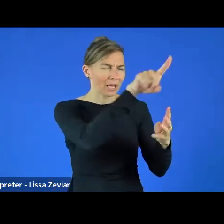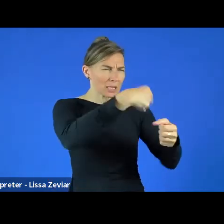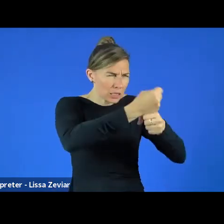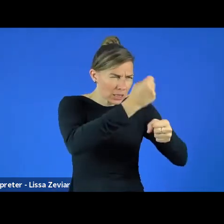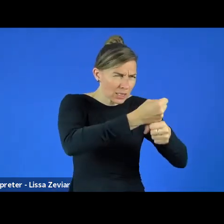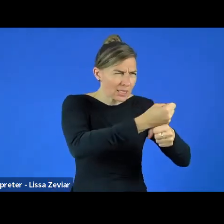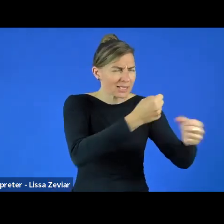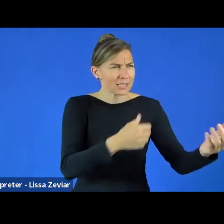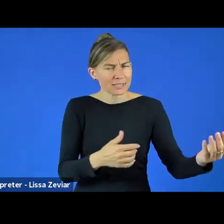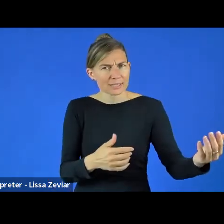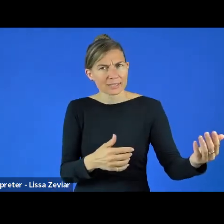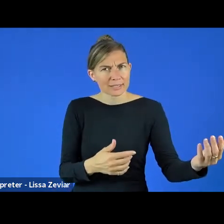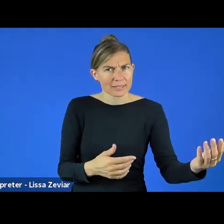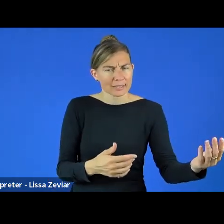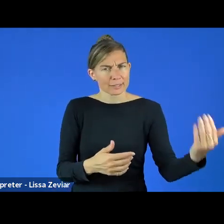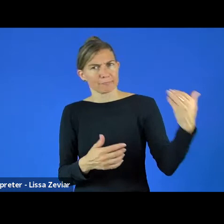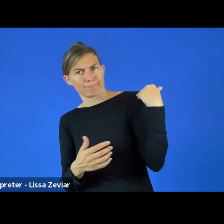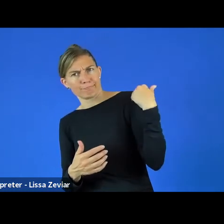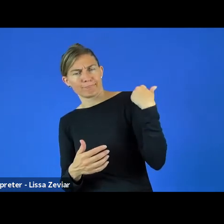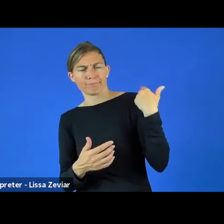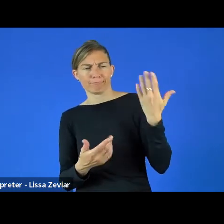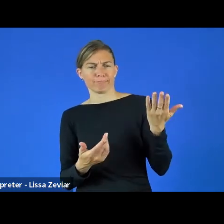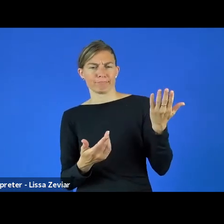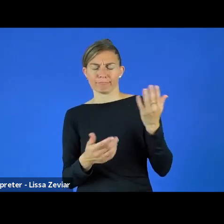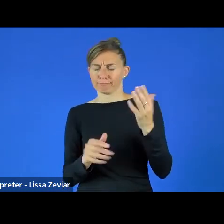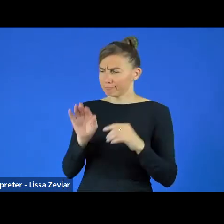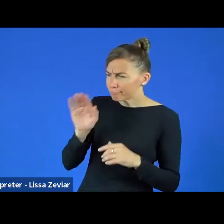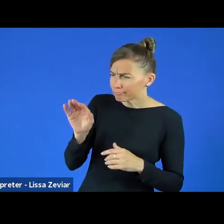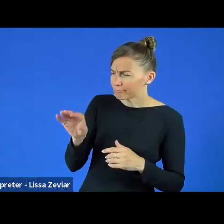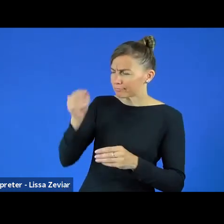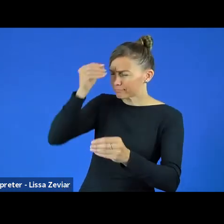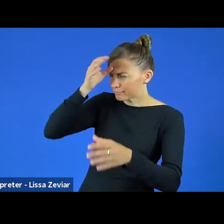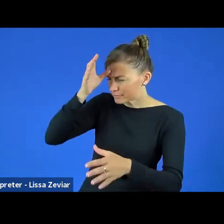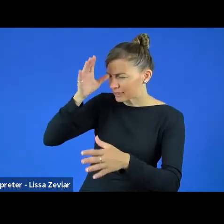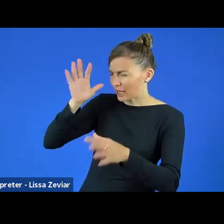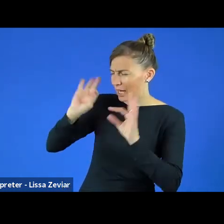to get advisory expertise on this issue.